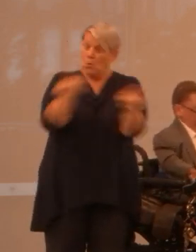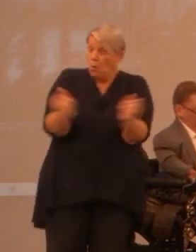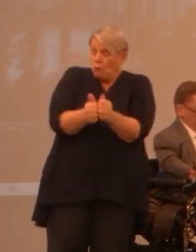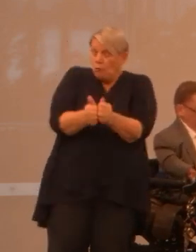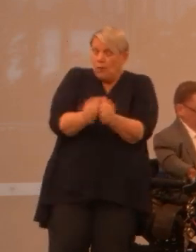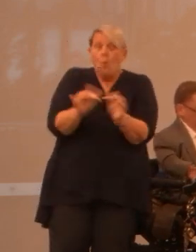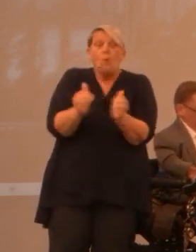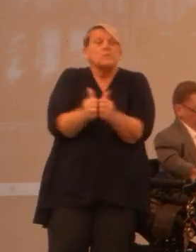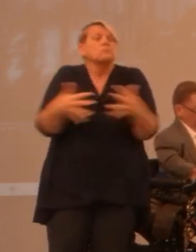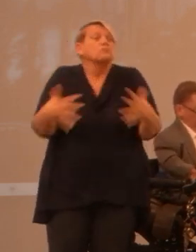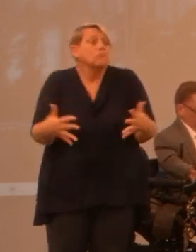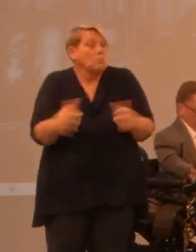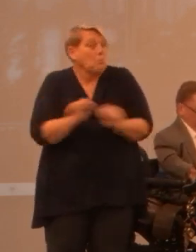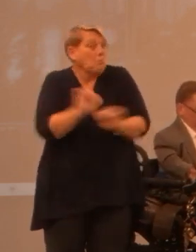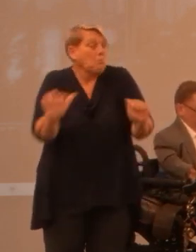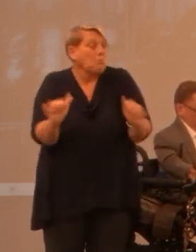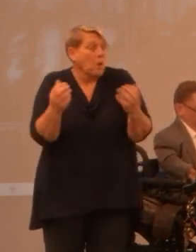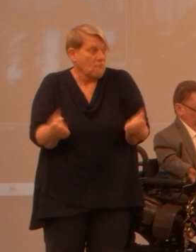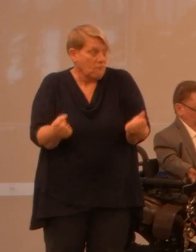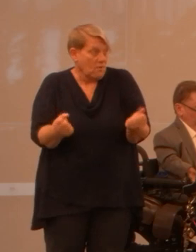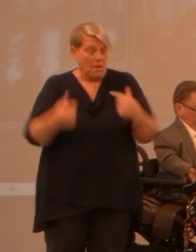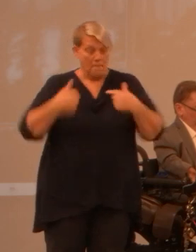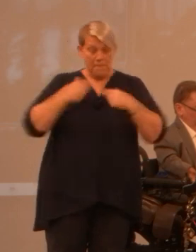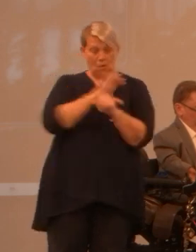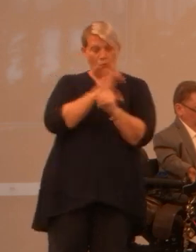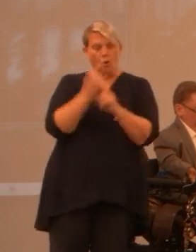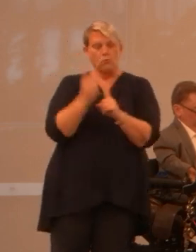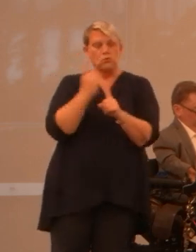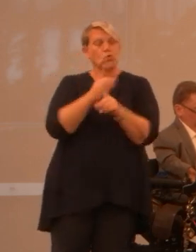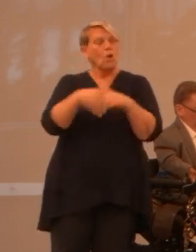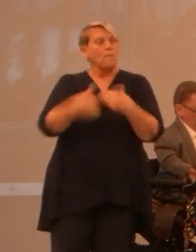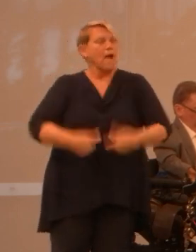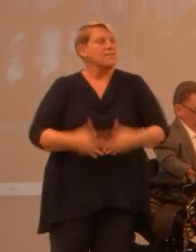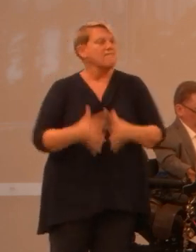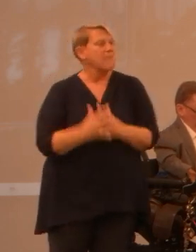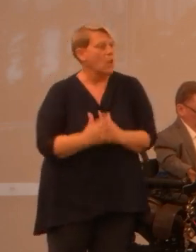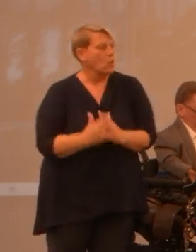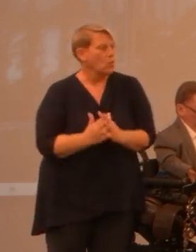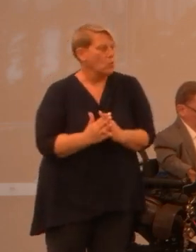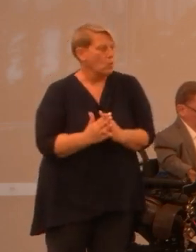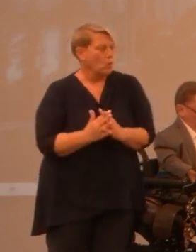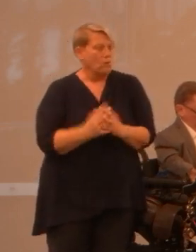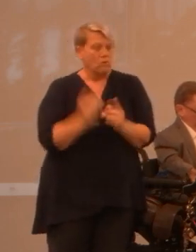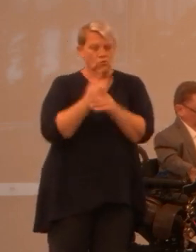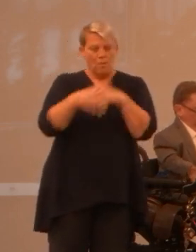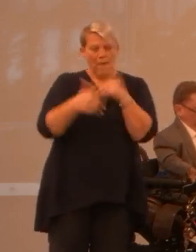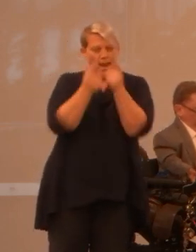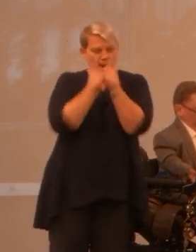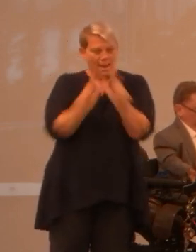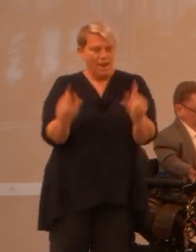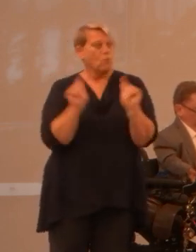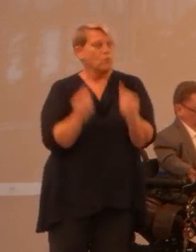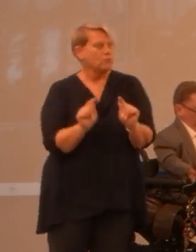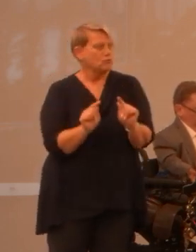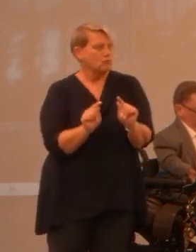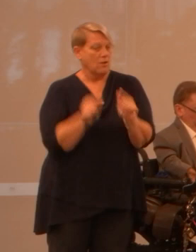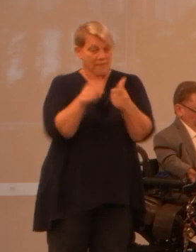may even add your own. For me, culture is about values, culture is also about language, and through that language it gives you identity and